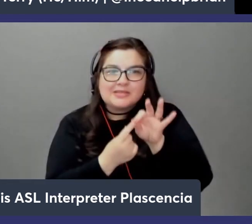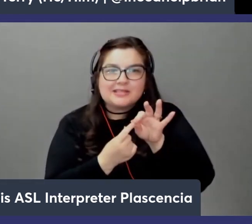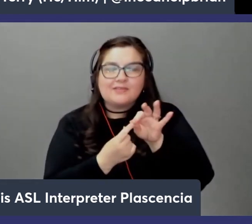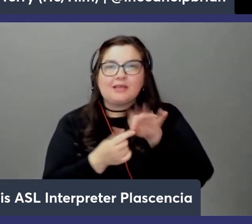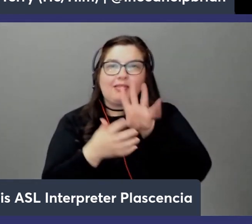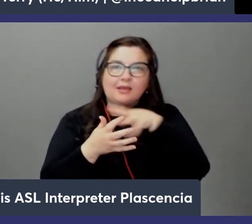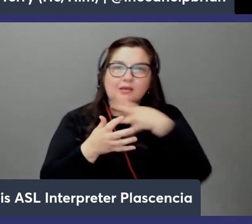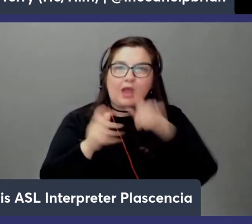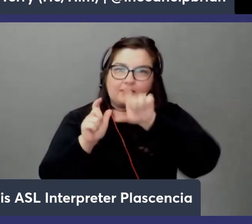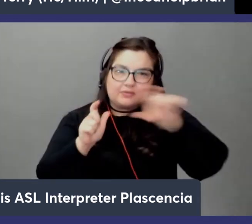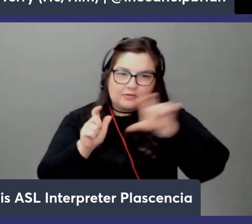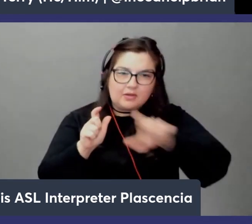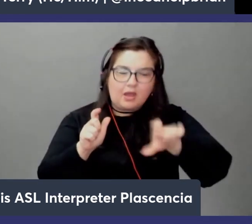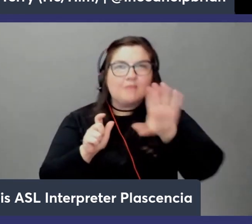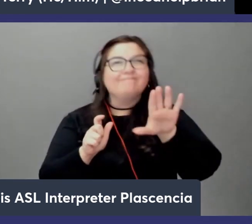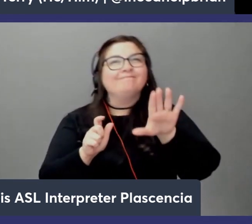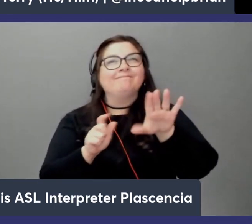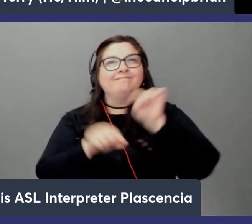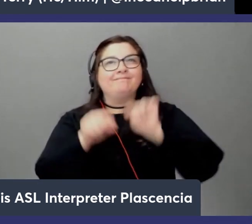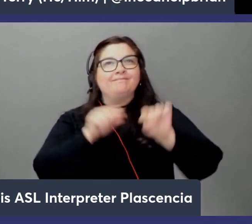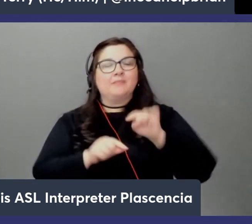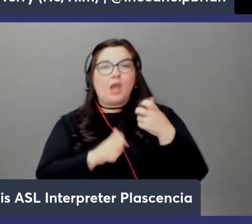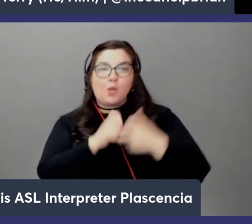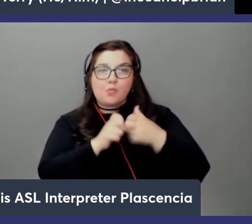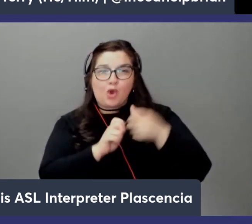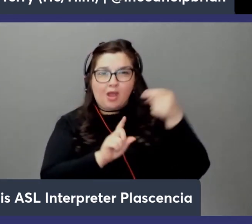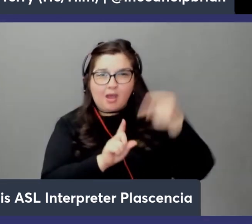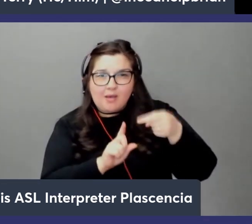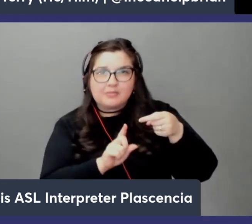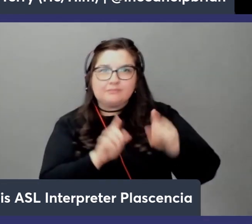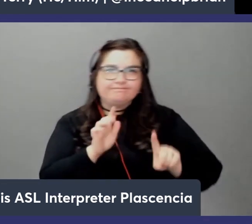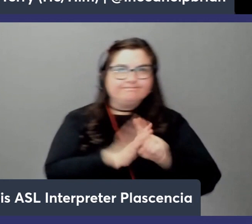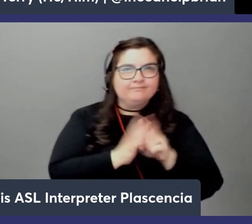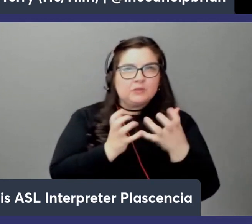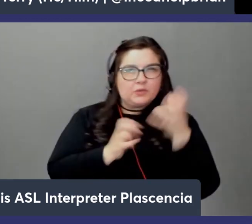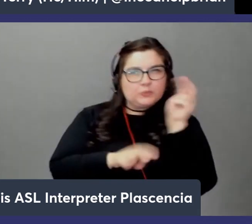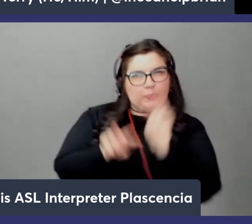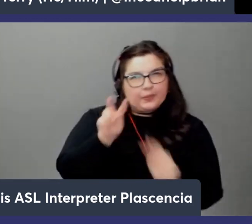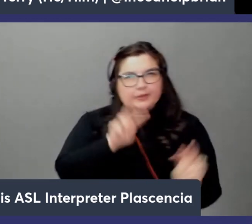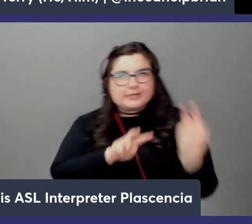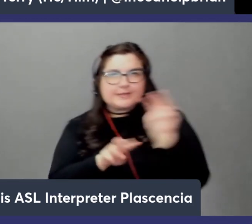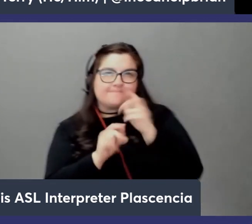or I should say problems that are the good ones that you want to start looking at with graph databases for